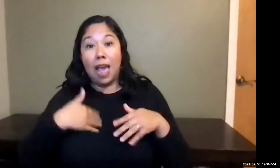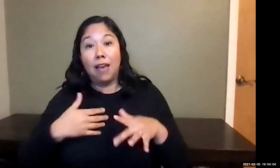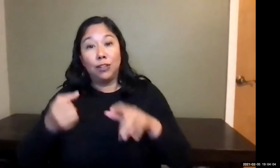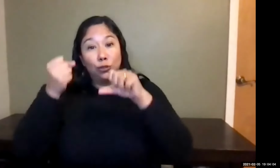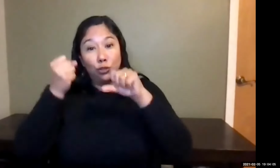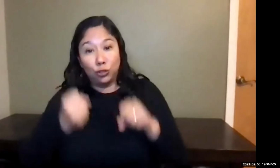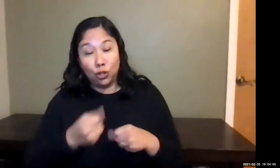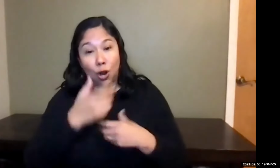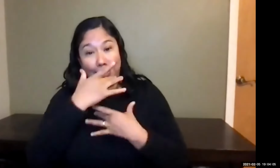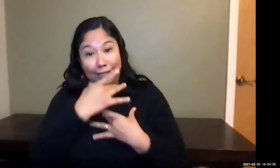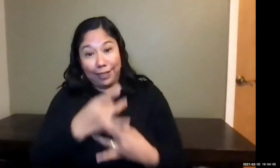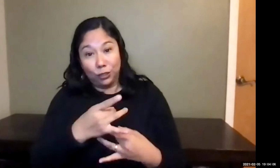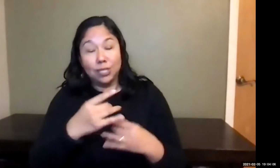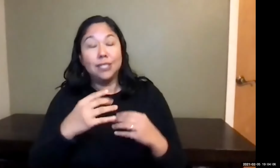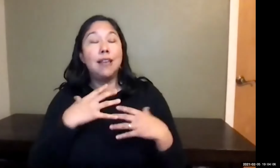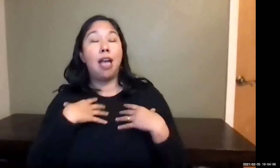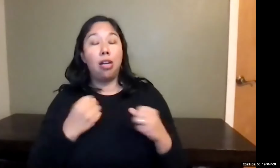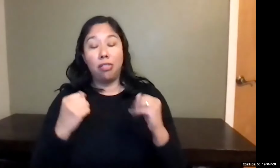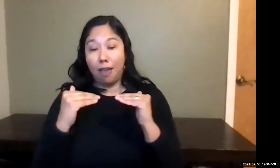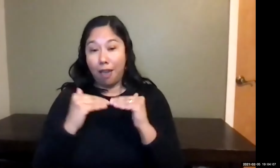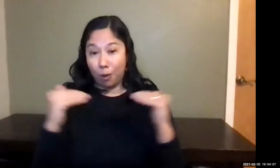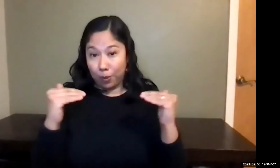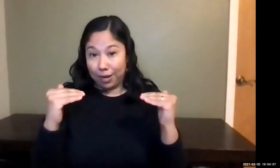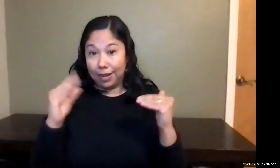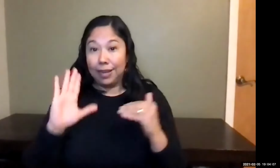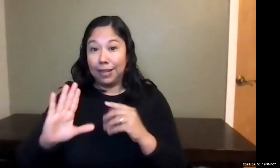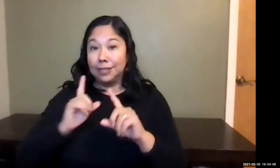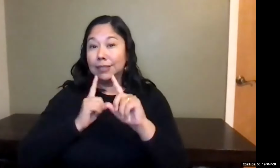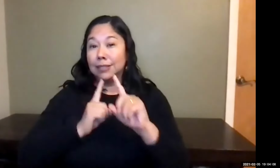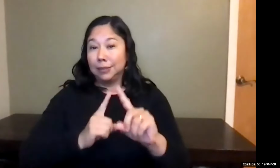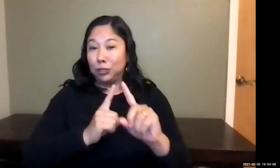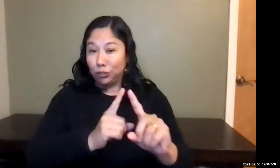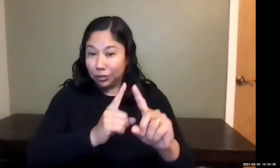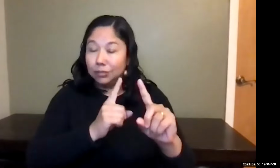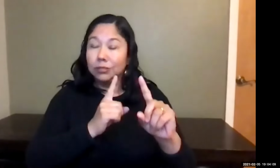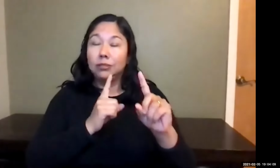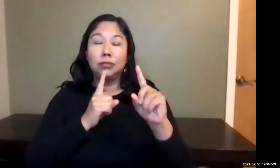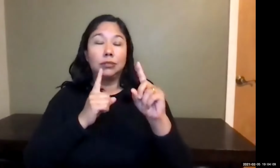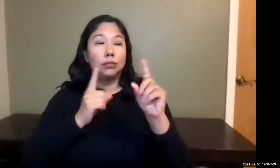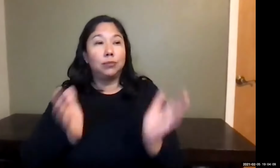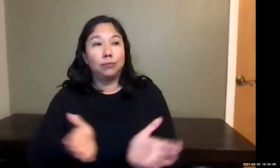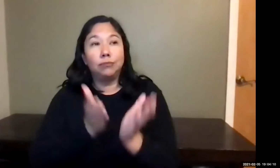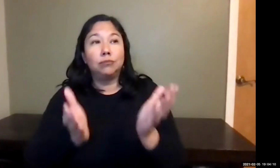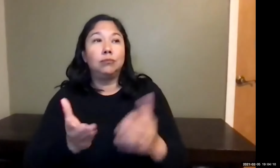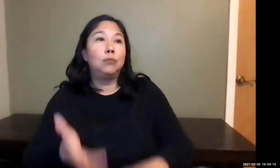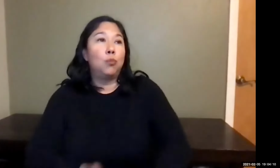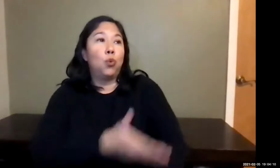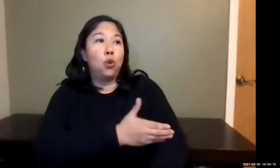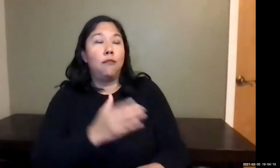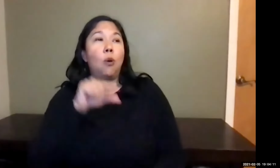in health equity and is mission driven to improve the quality of life for all San Diegans